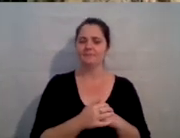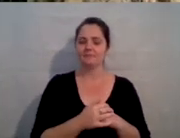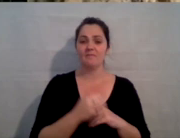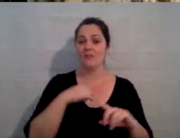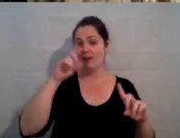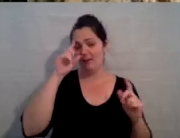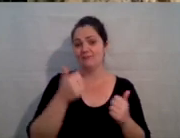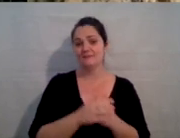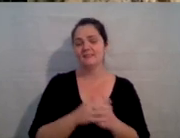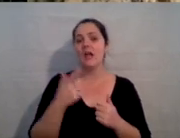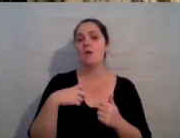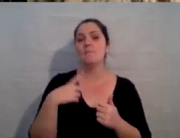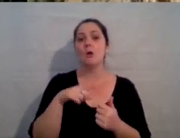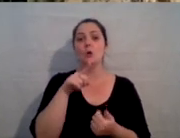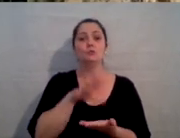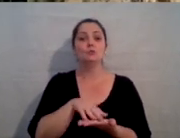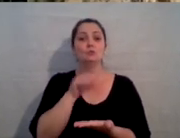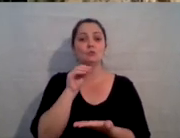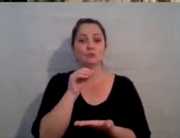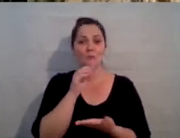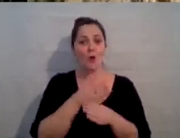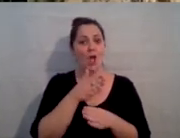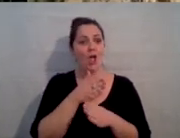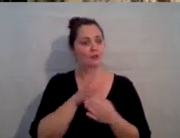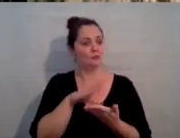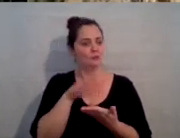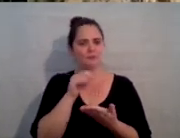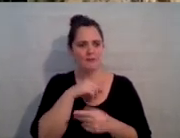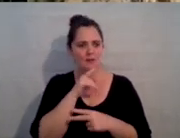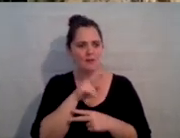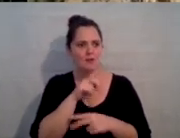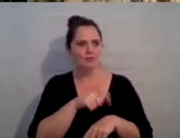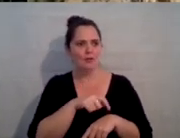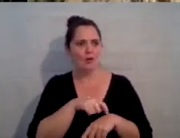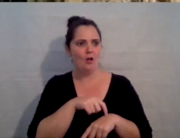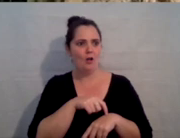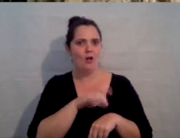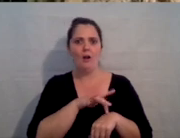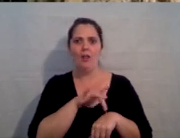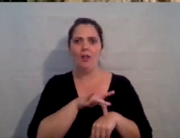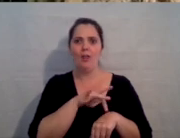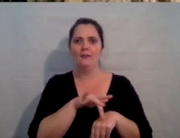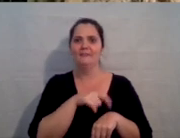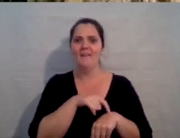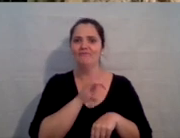you could actually see the time running out as you were working. So I can imagine the kind of stress and